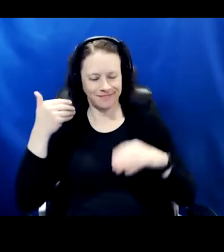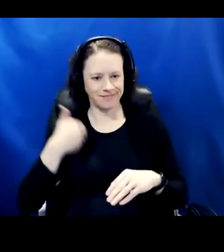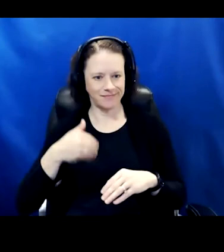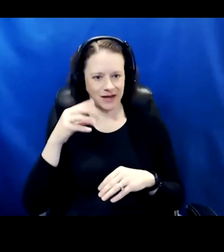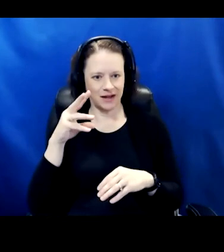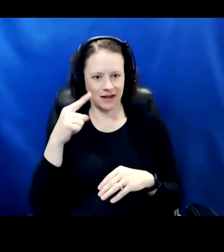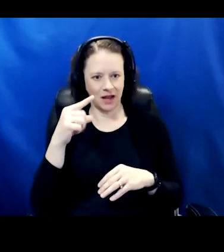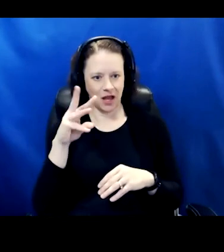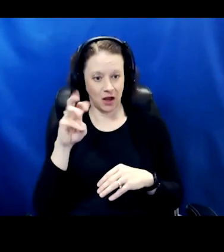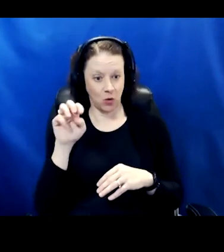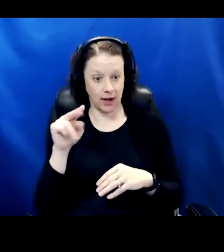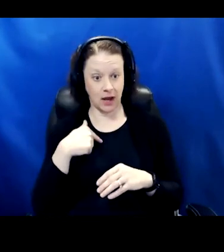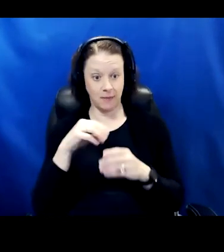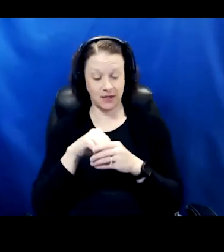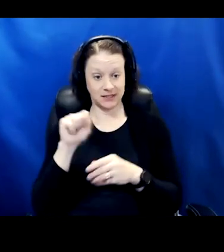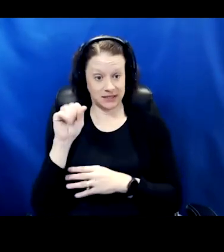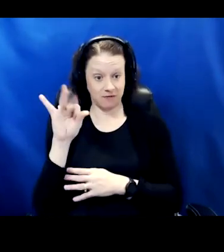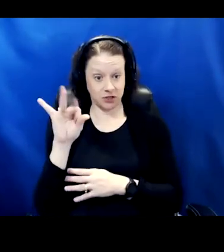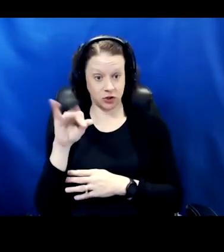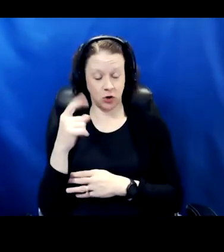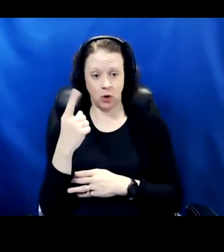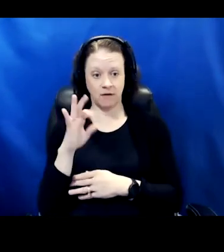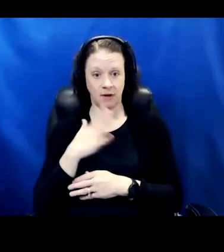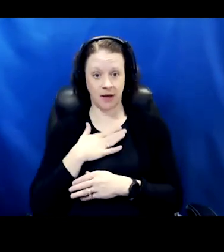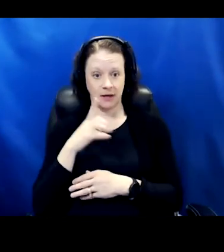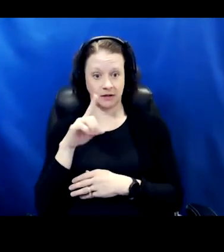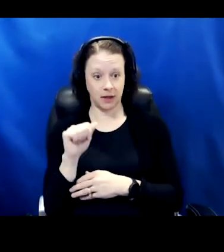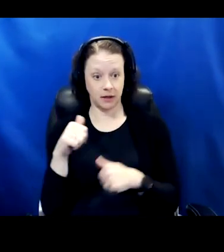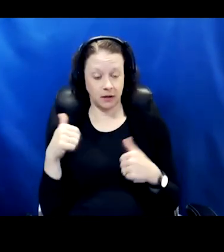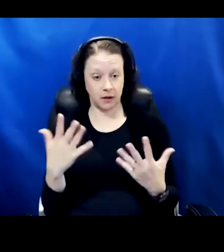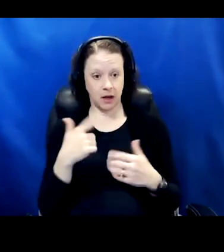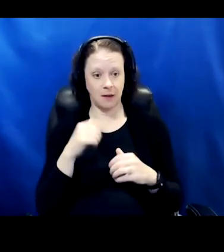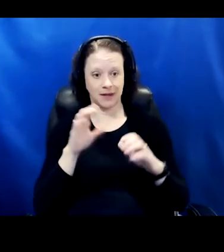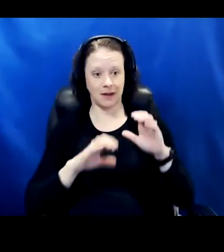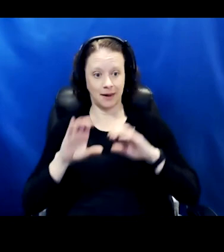So I'm in San Francisco and one of my disabilities is I'm chemically sensitive.